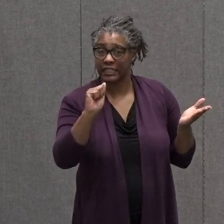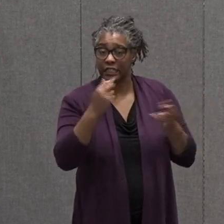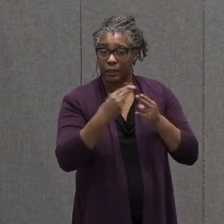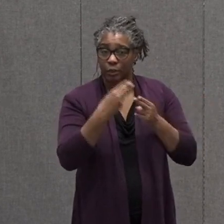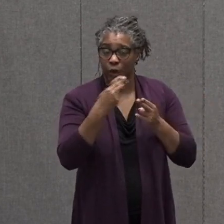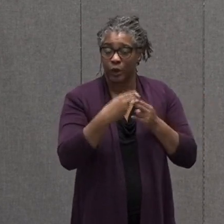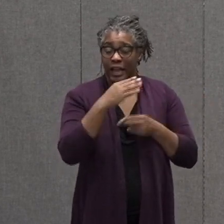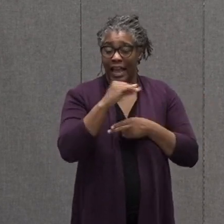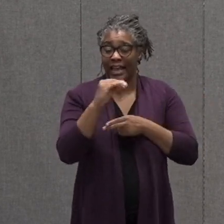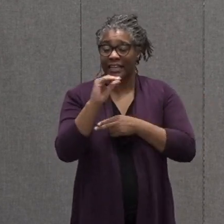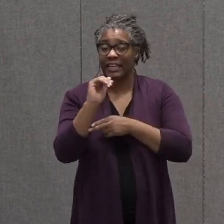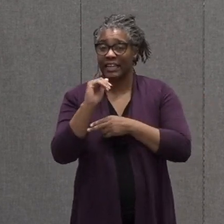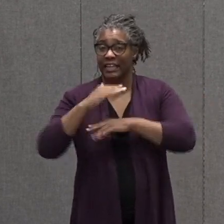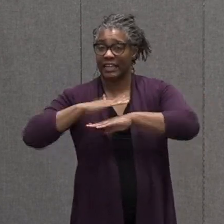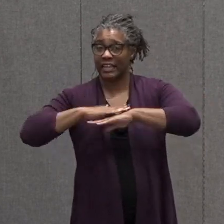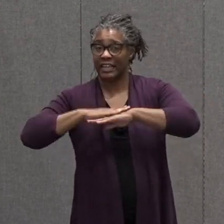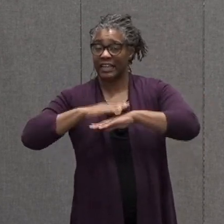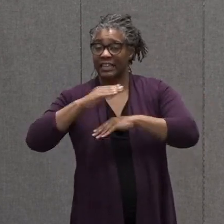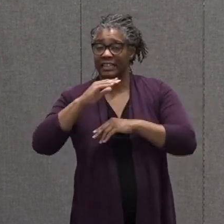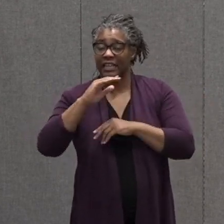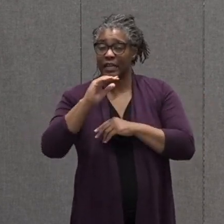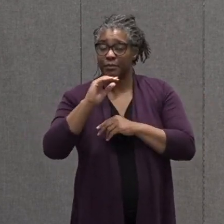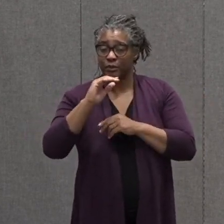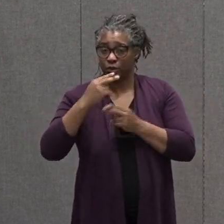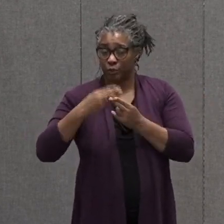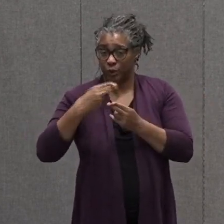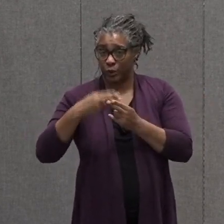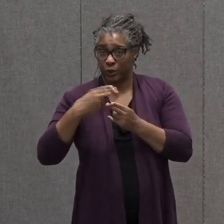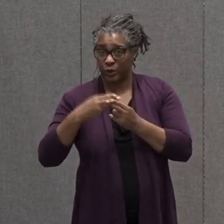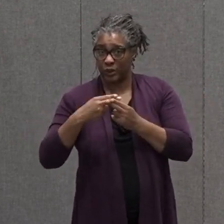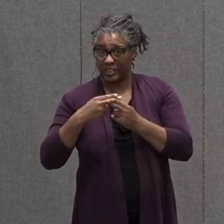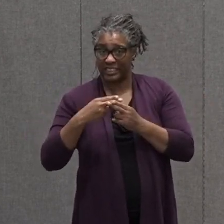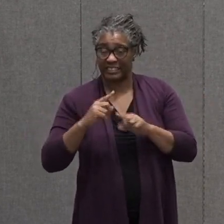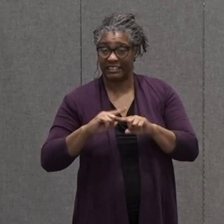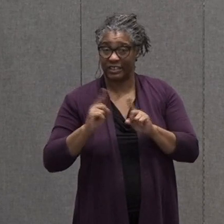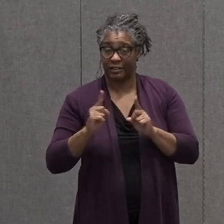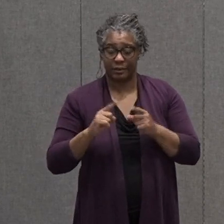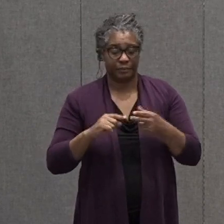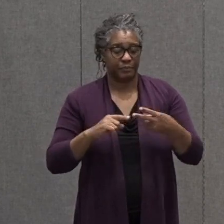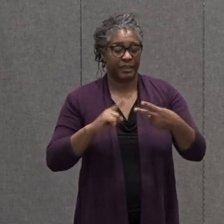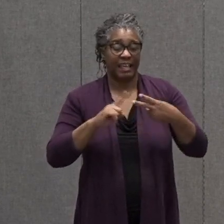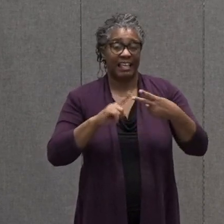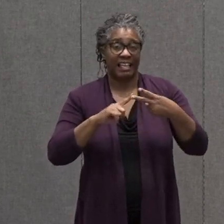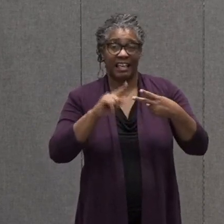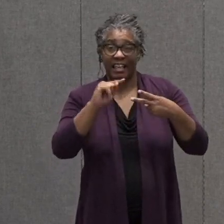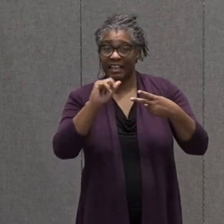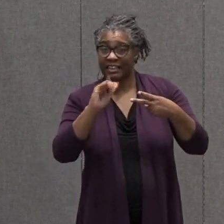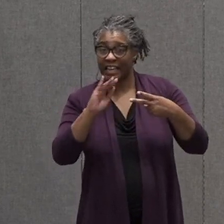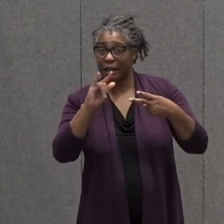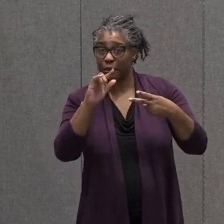There's a small difference between these two. The tablespoon is a little bit bigger,